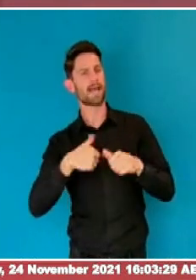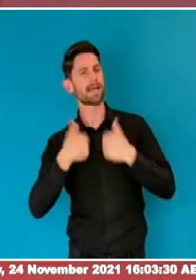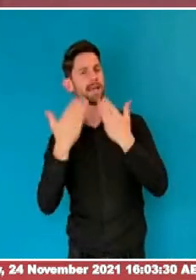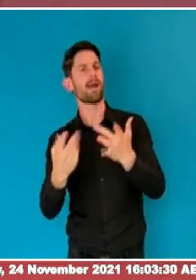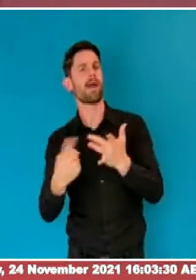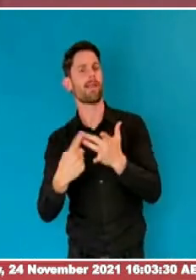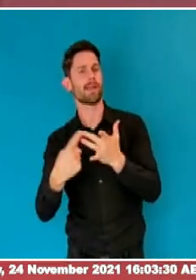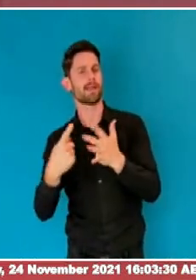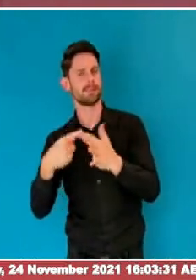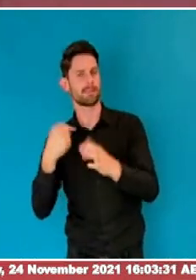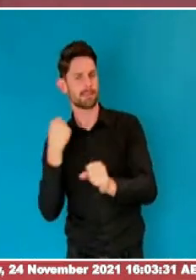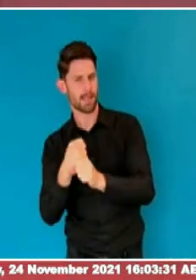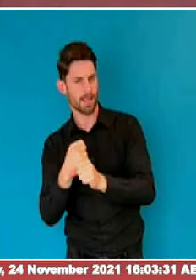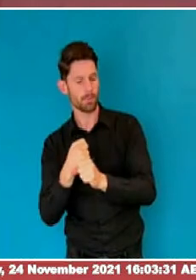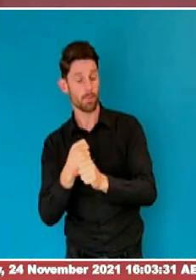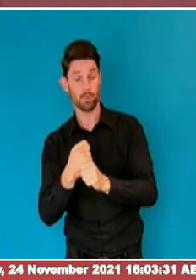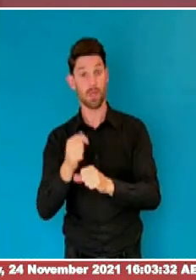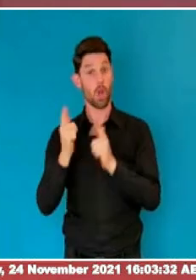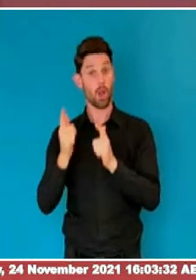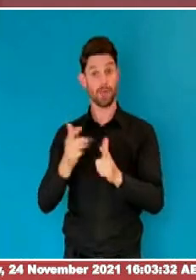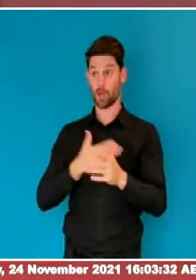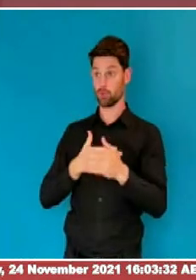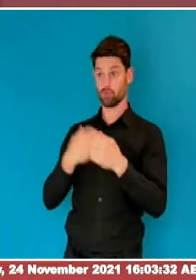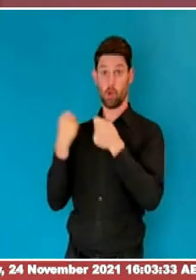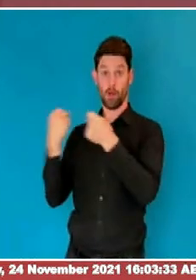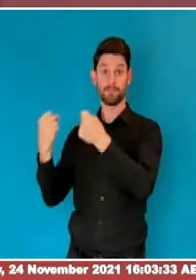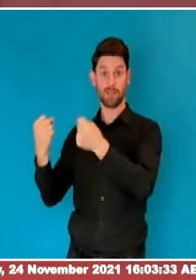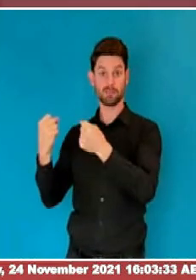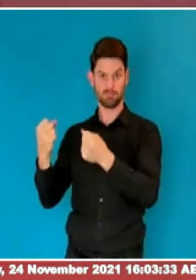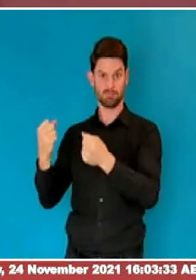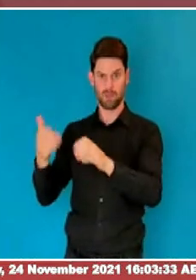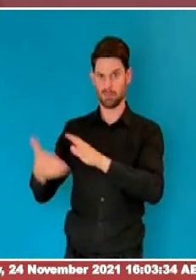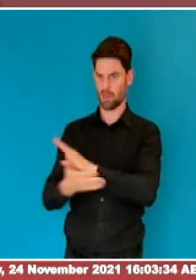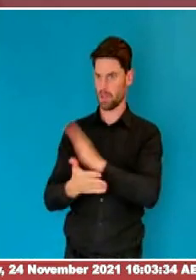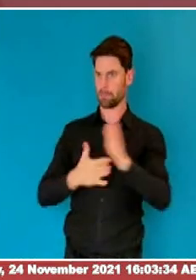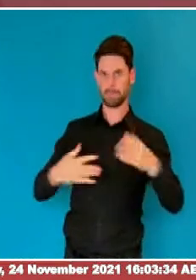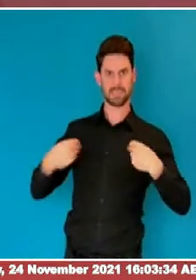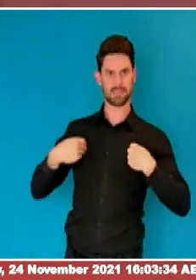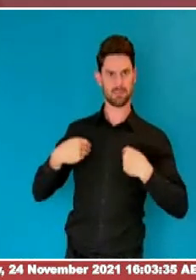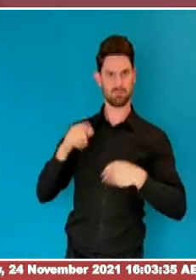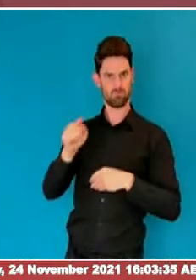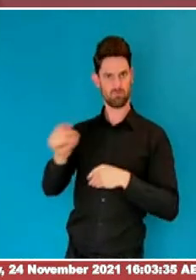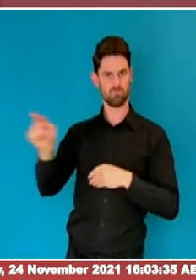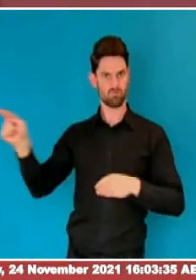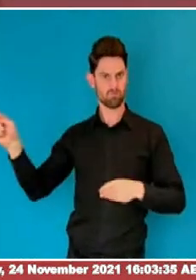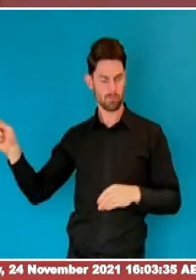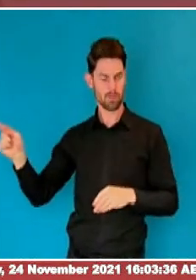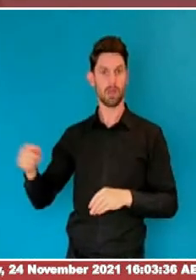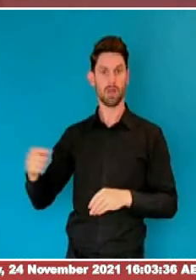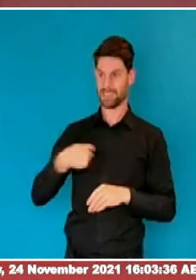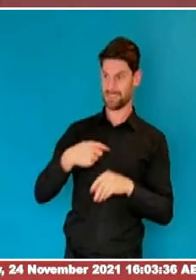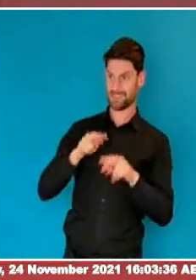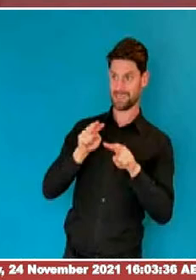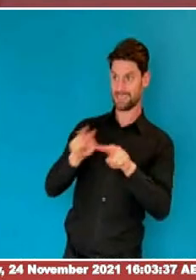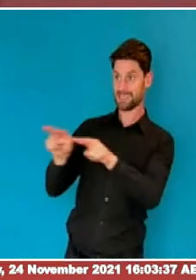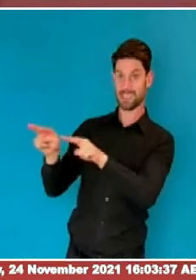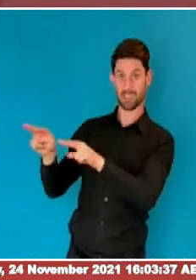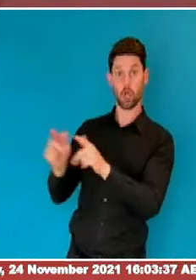We have a lot of drivers in our business so, you know, we see a lot of drivers coming